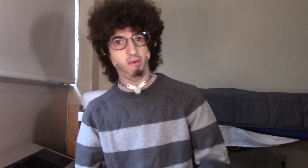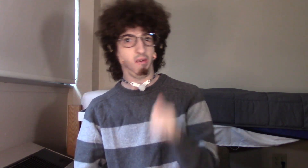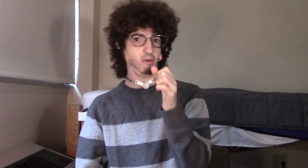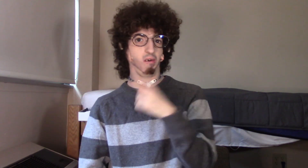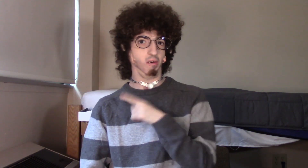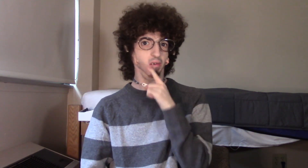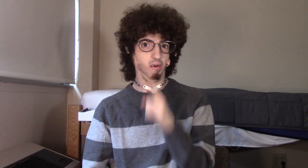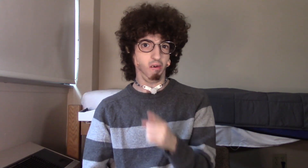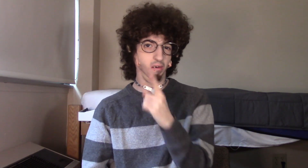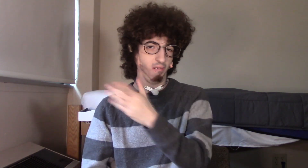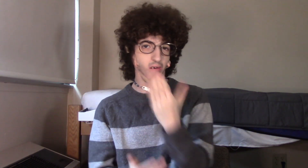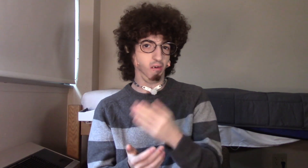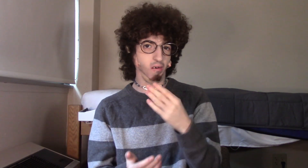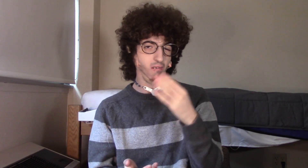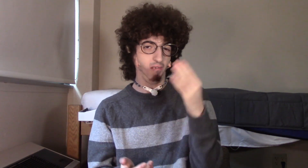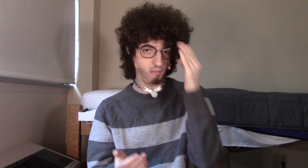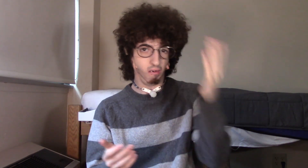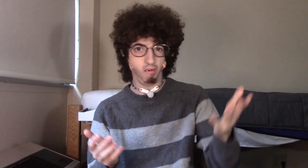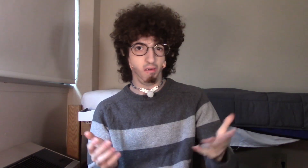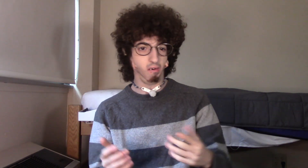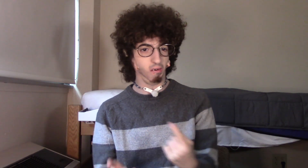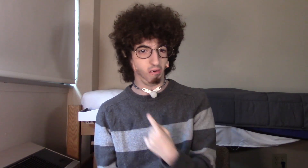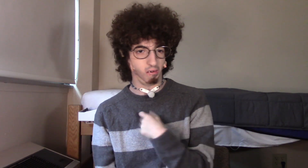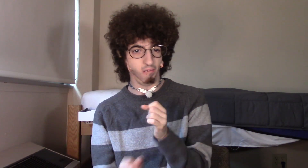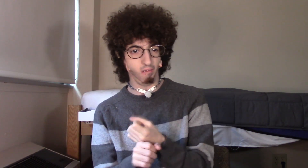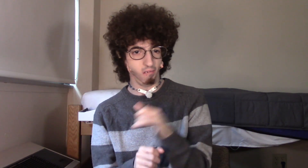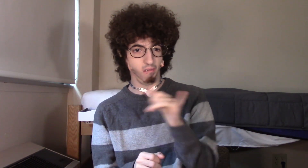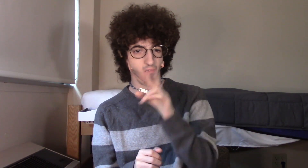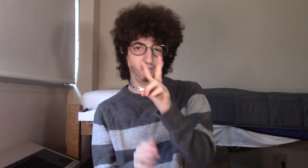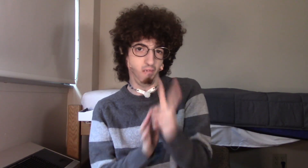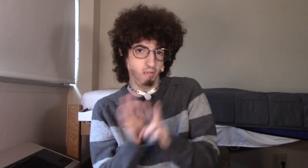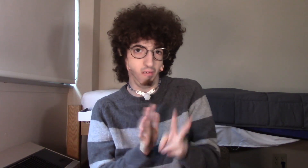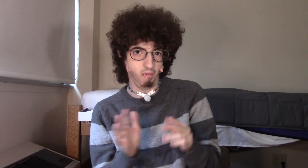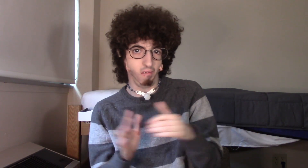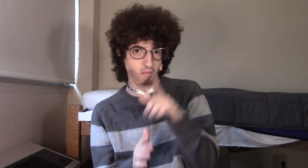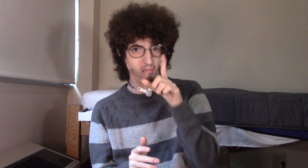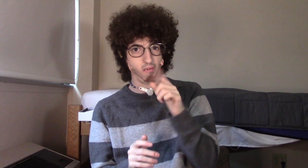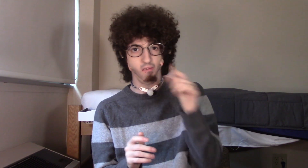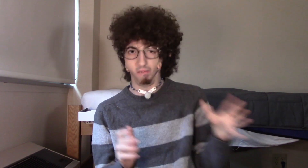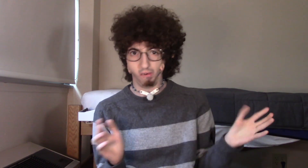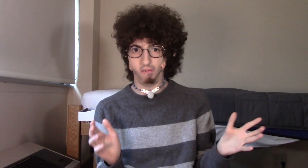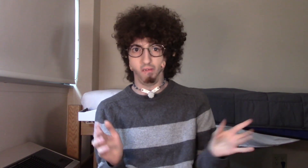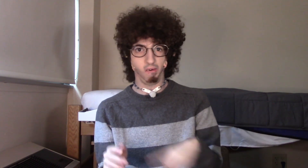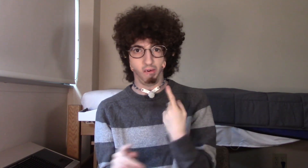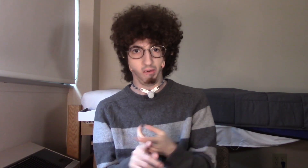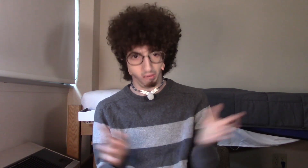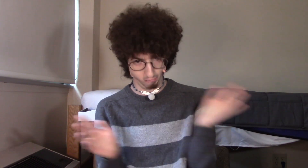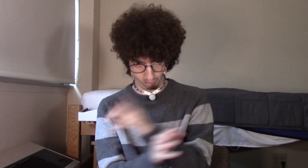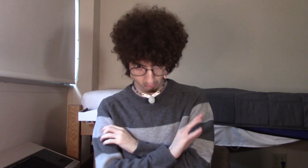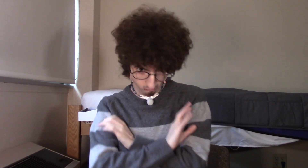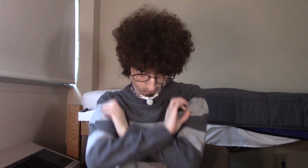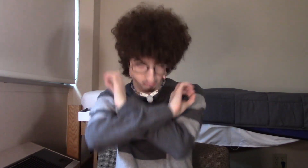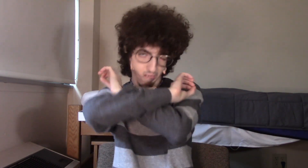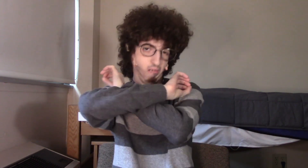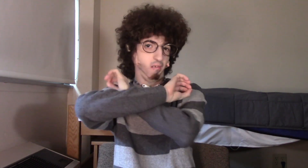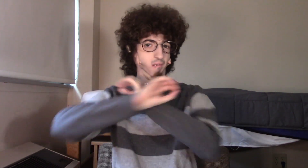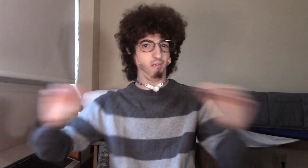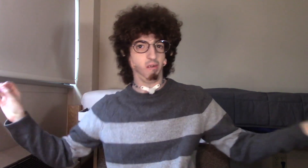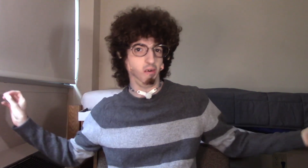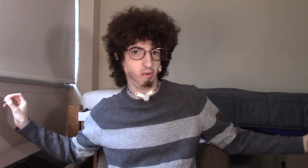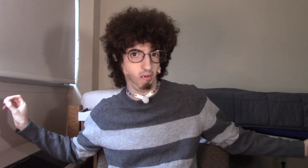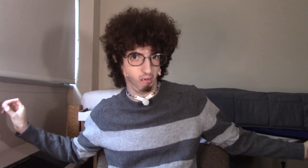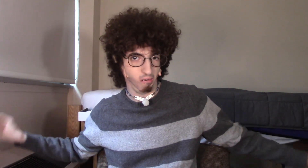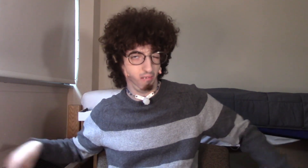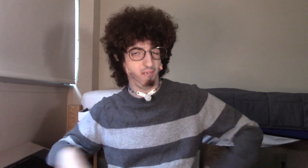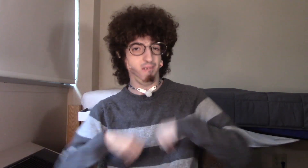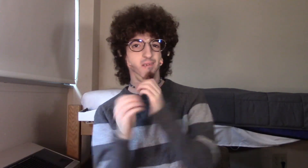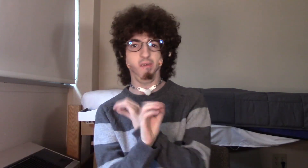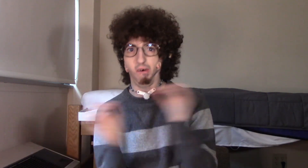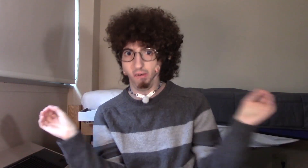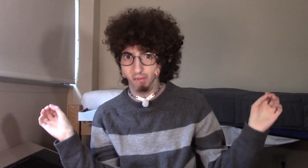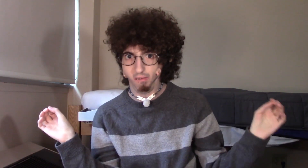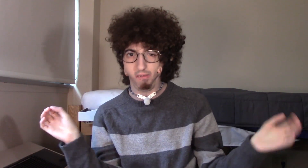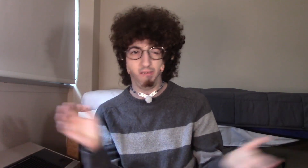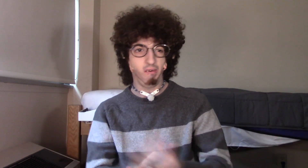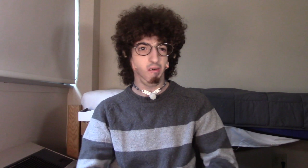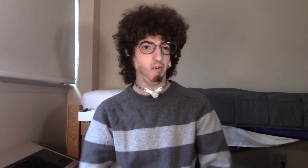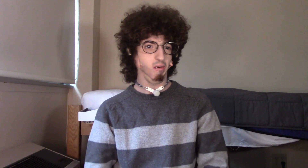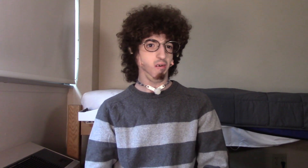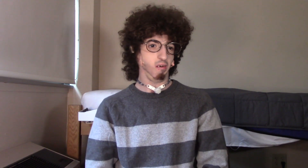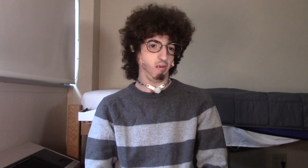As I'm sure you all know I made two videos in 2020, and then nada...nothing